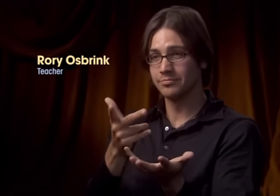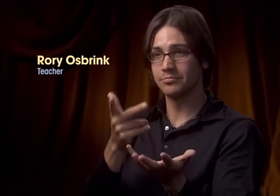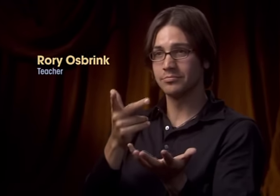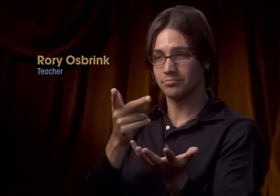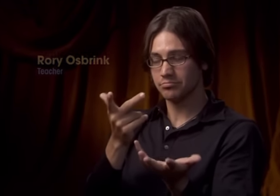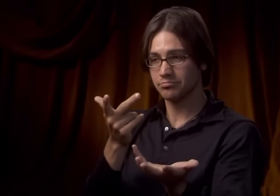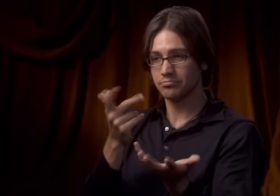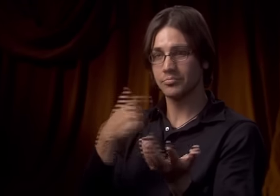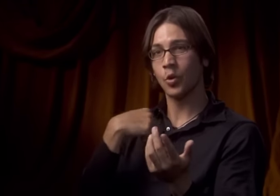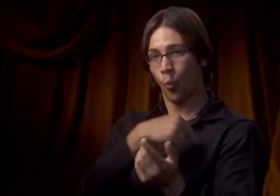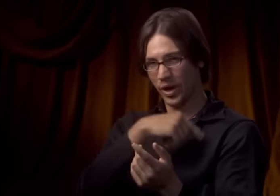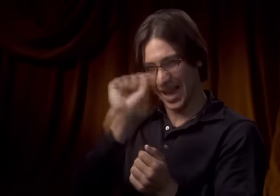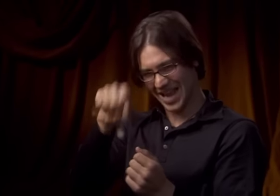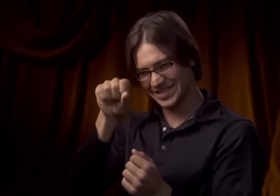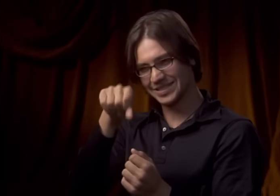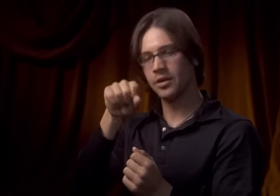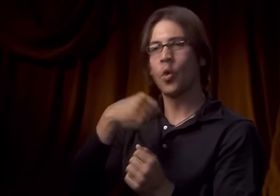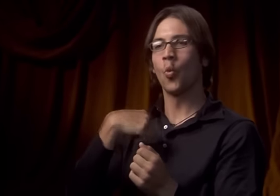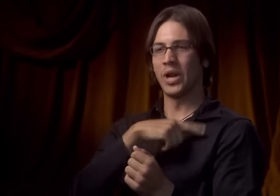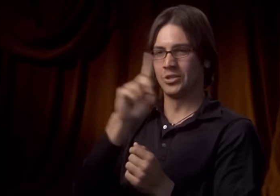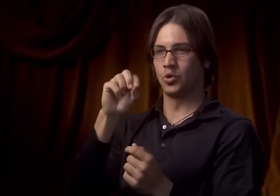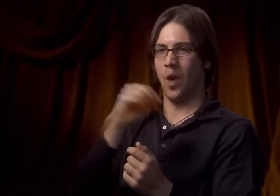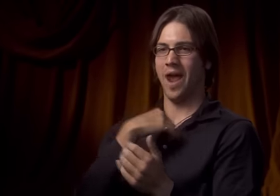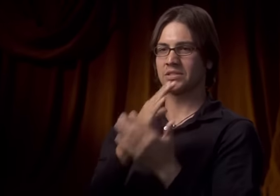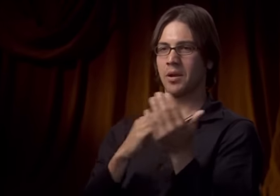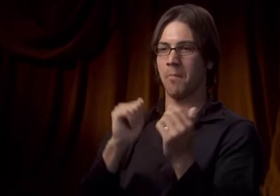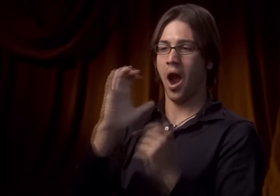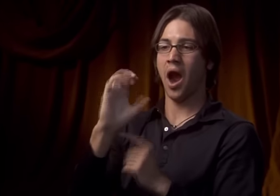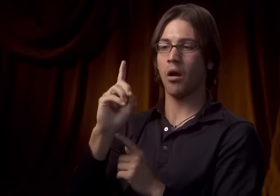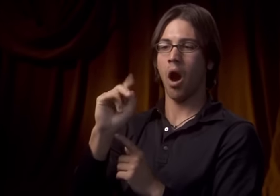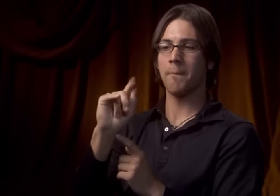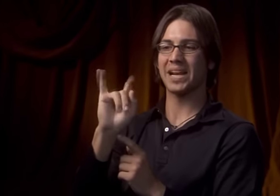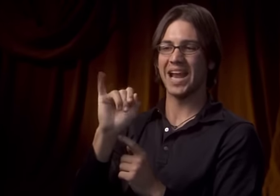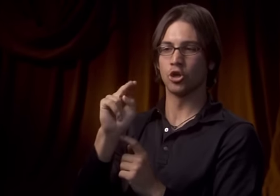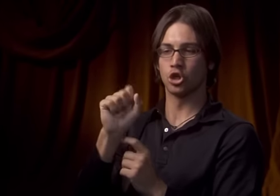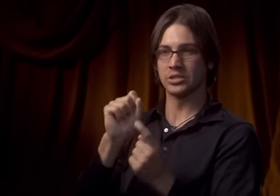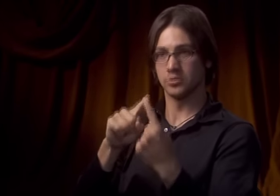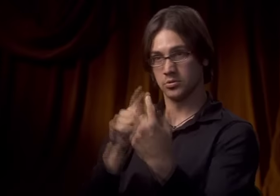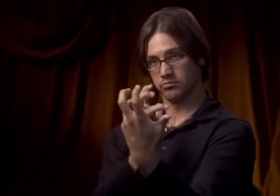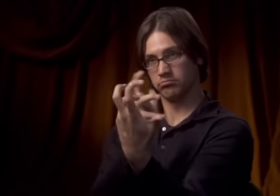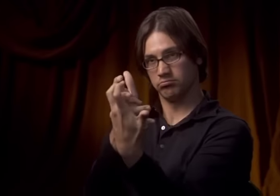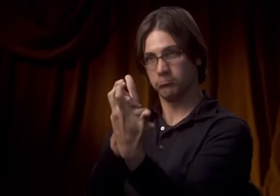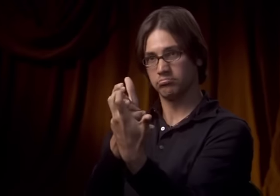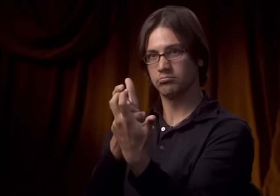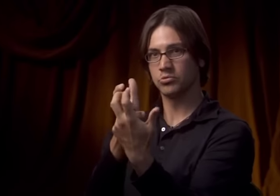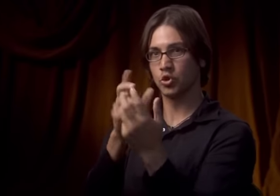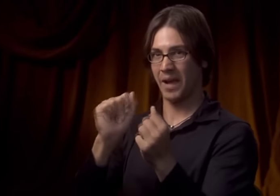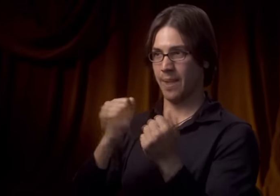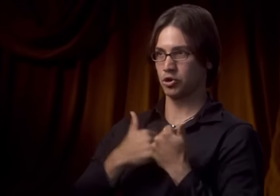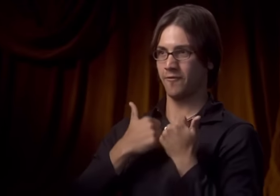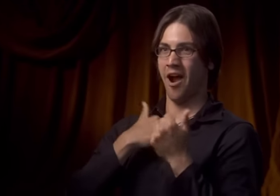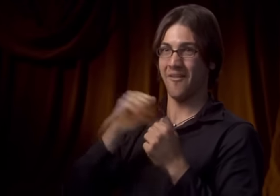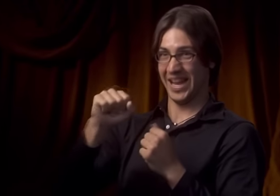We're normal, really. Yes, we do have some accommodations to be made to survive in a society